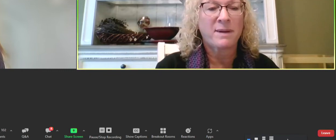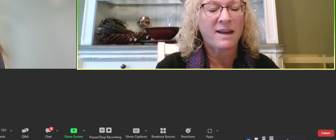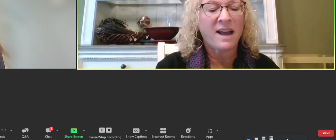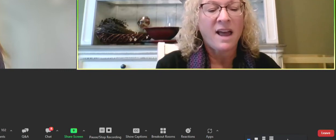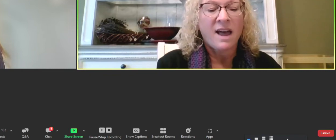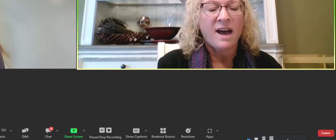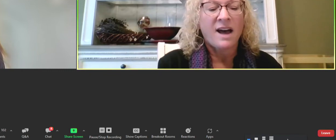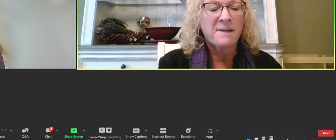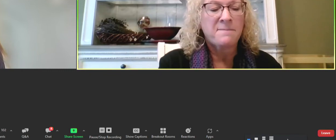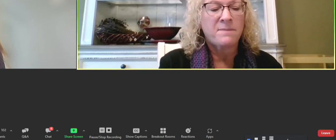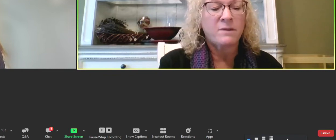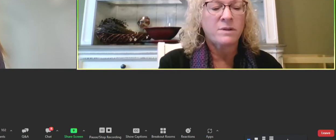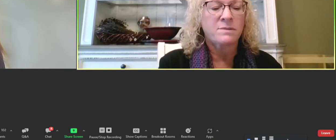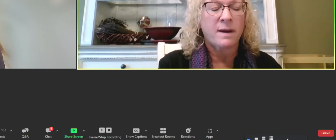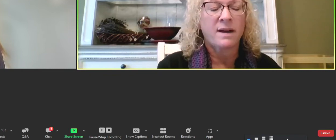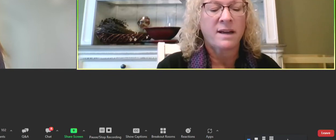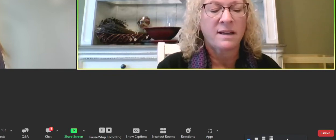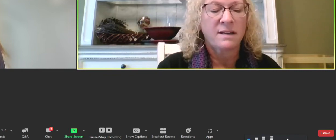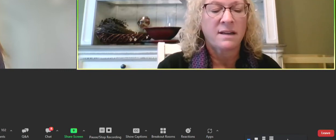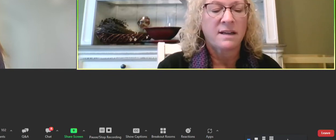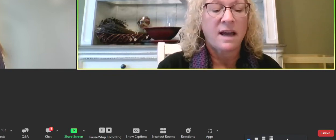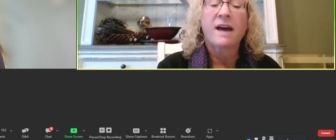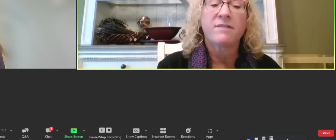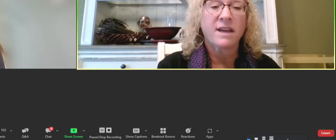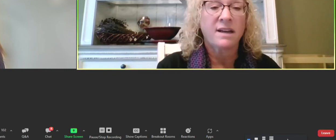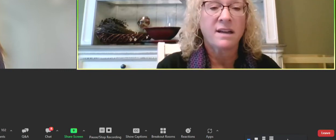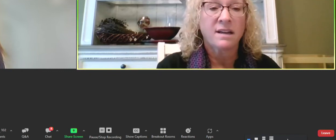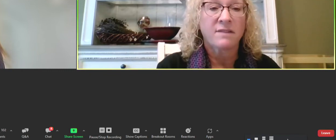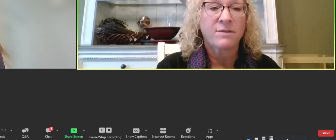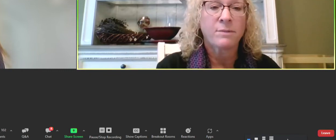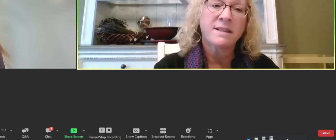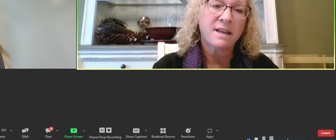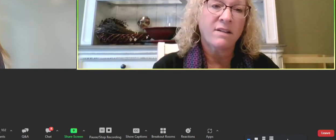But it was my advocating for myself